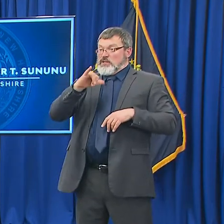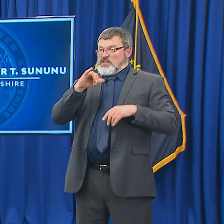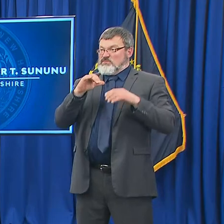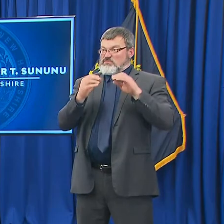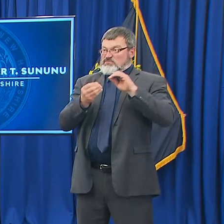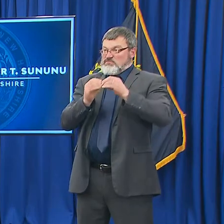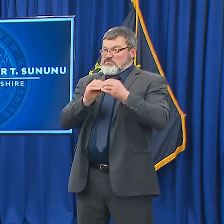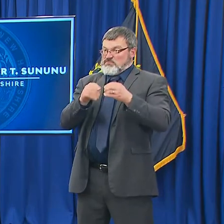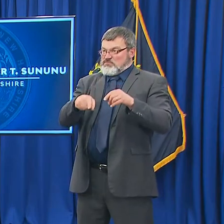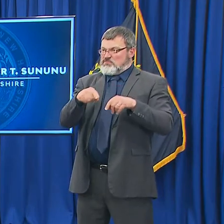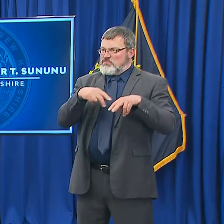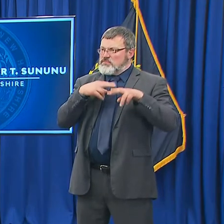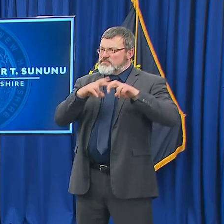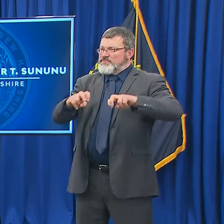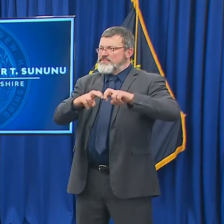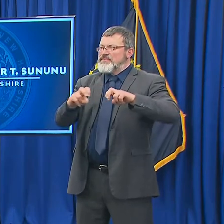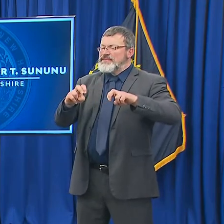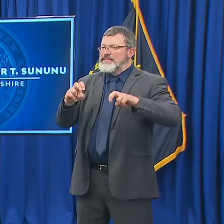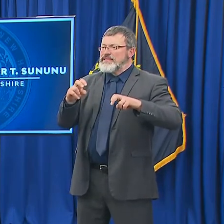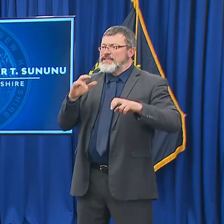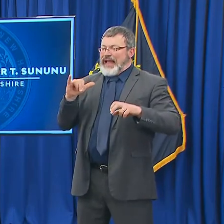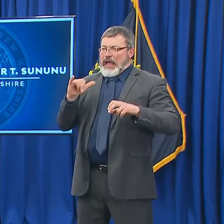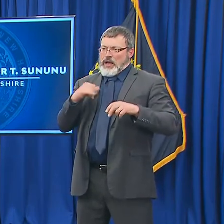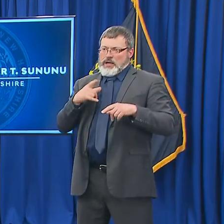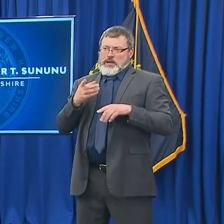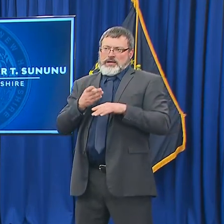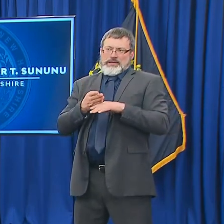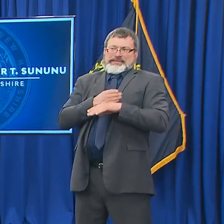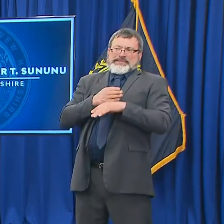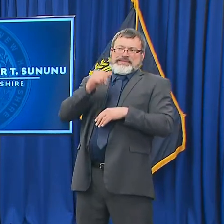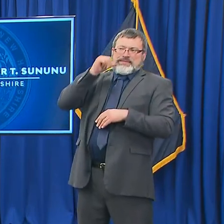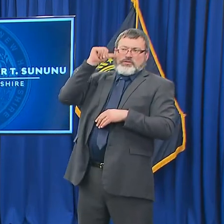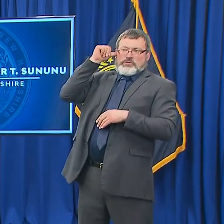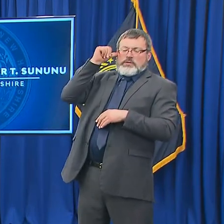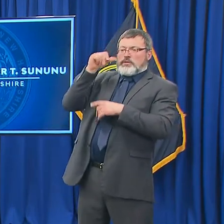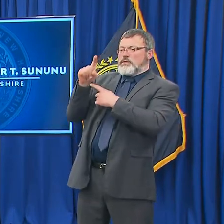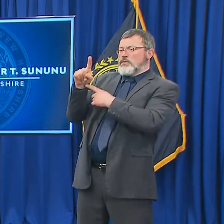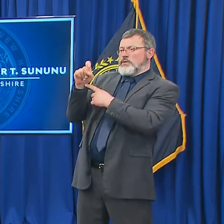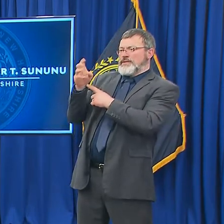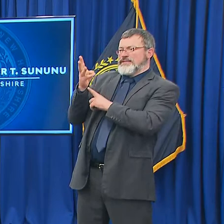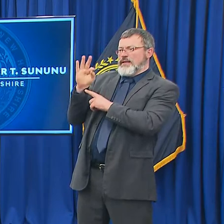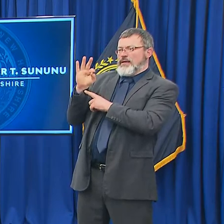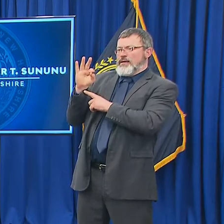We're prioritizing those cases to the end to the 169 that you're talking but I can't speak to them directly